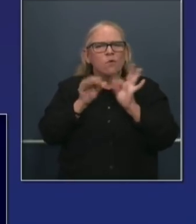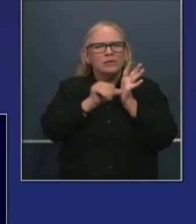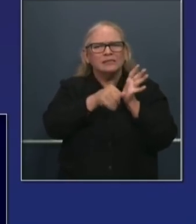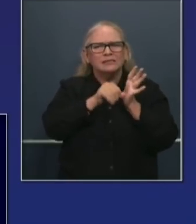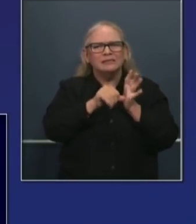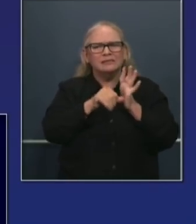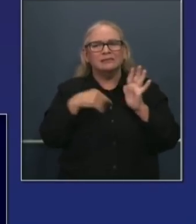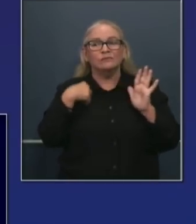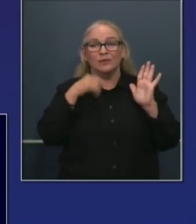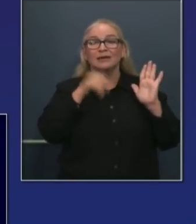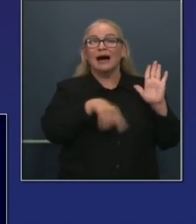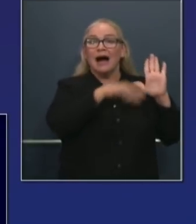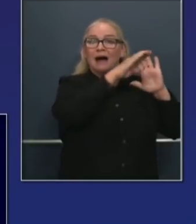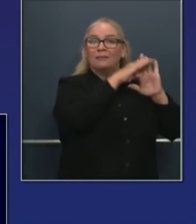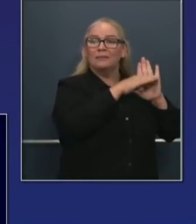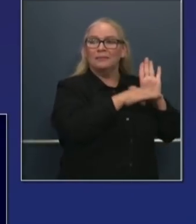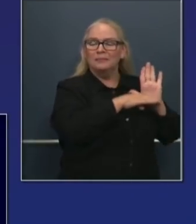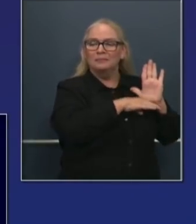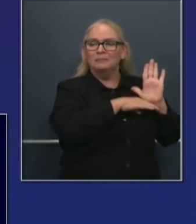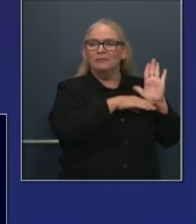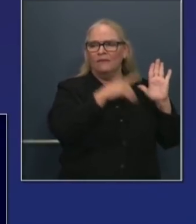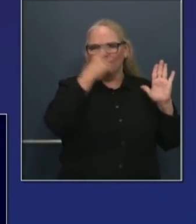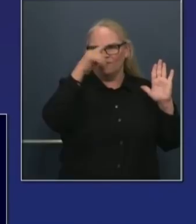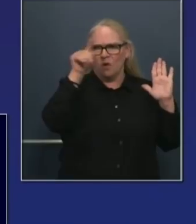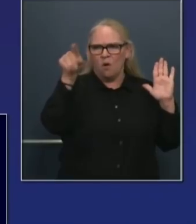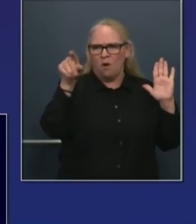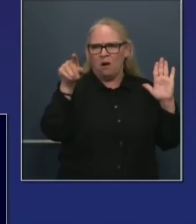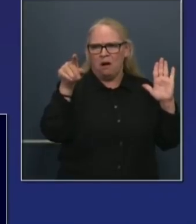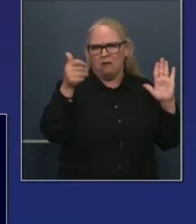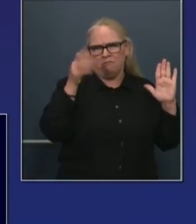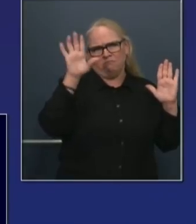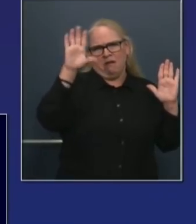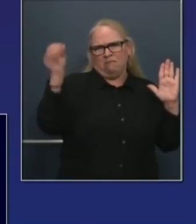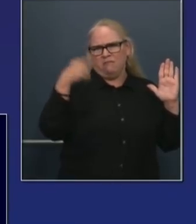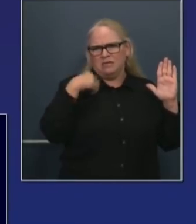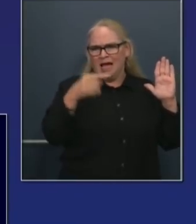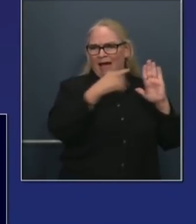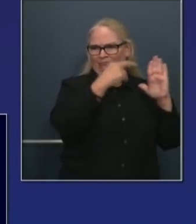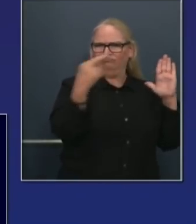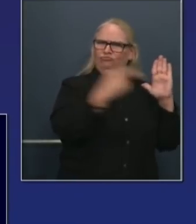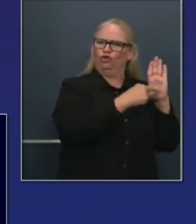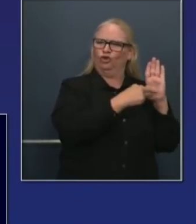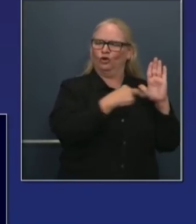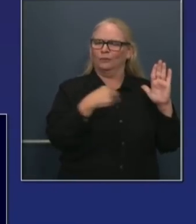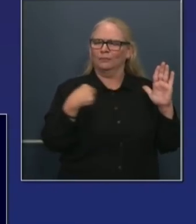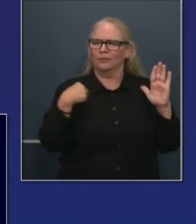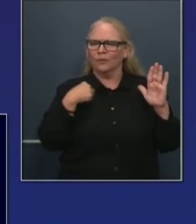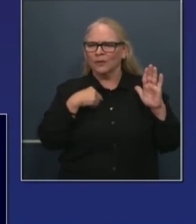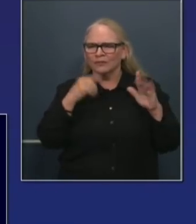FOCUSED WAY. PART IS EDUCATING EMPLOYERS ON THE GUIDANCE WE PUT OUT AND PUT